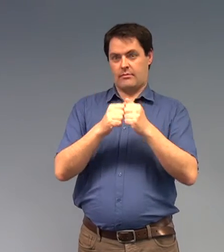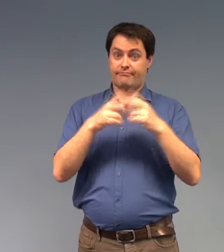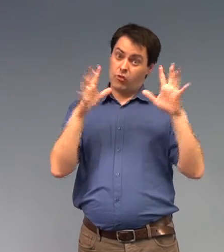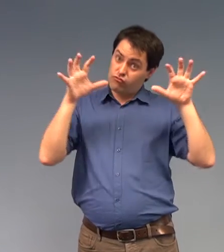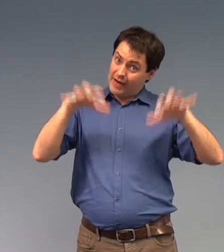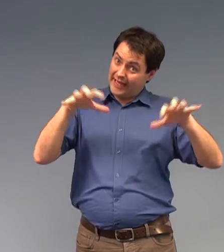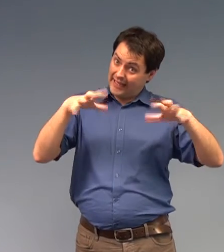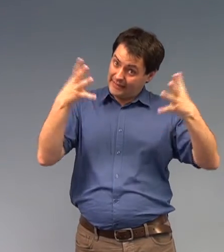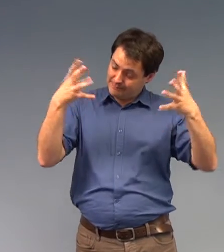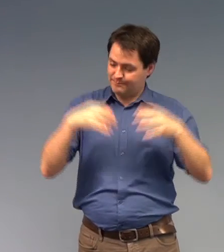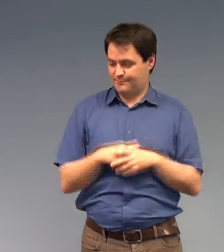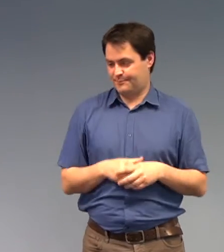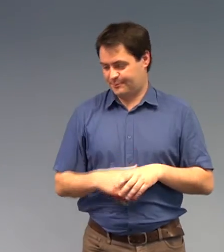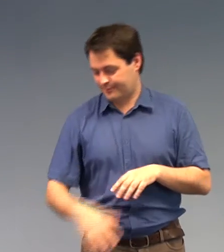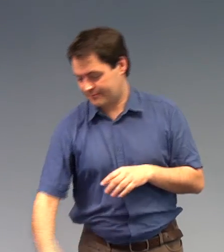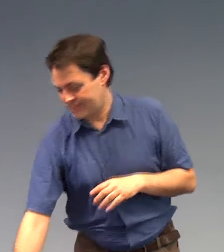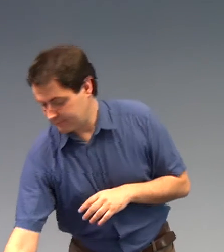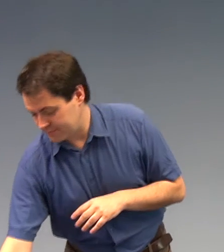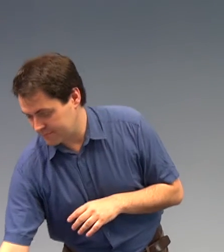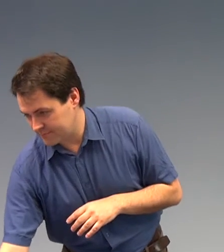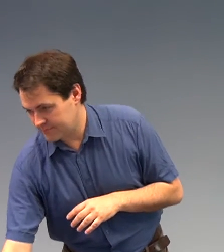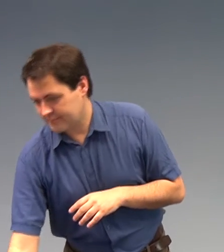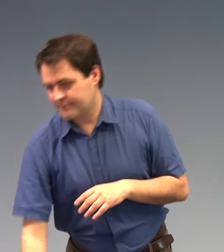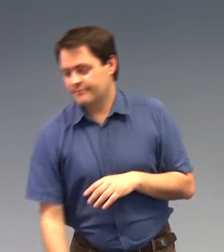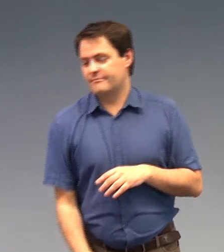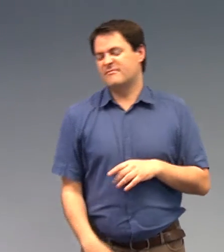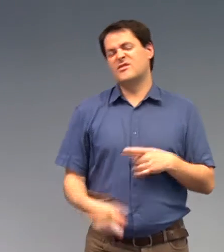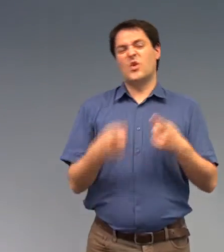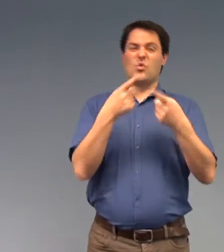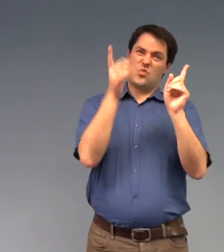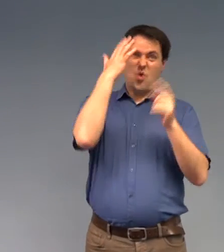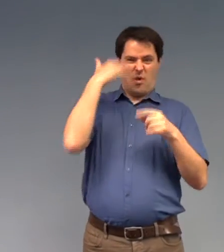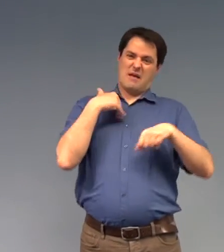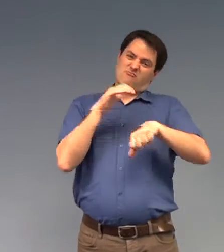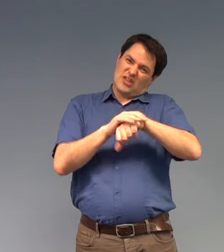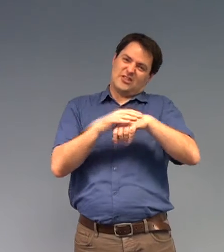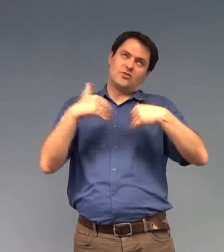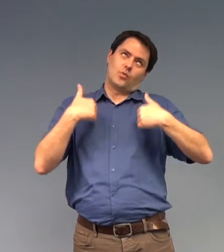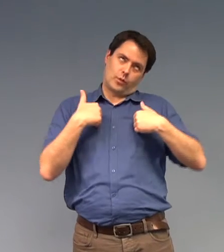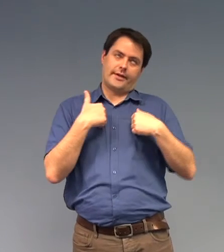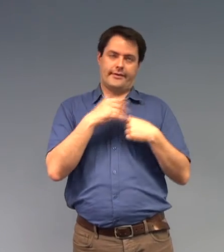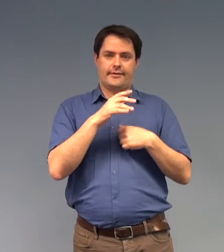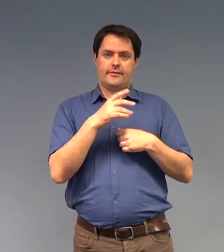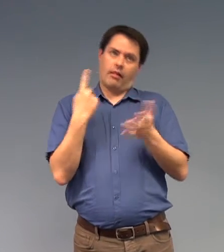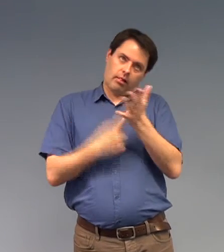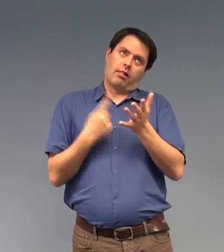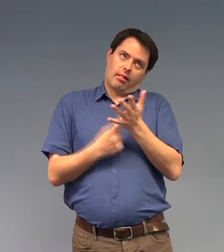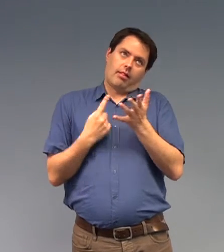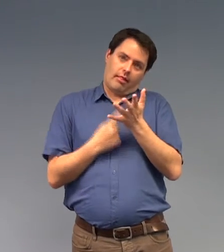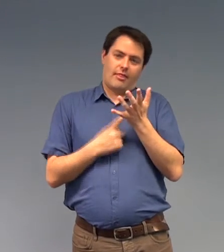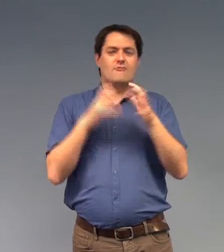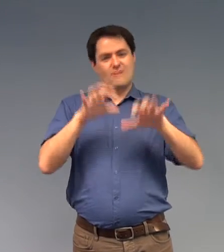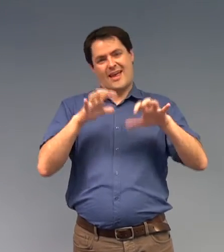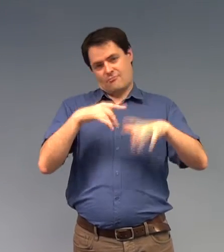So, I have an example to explain more clearly what I mean by our understanding of contextual assumptions.